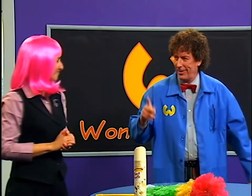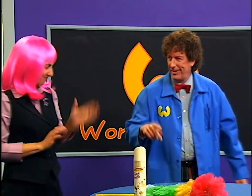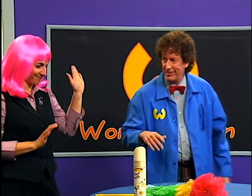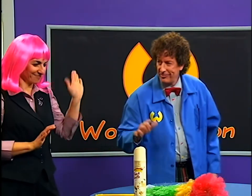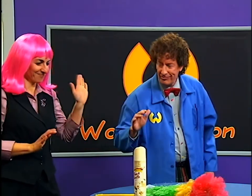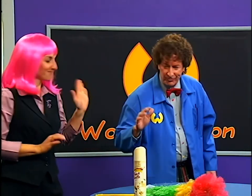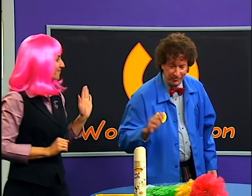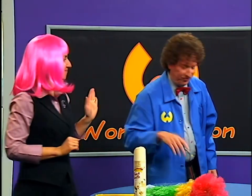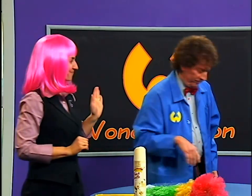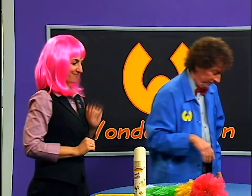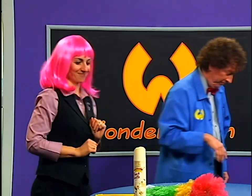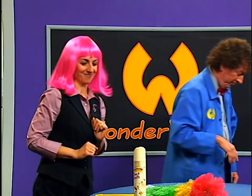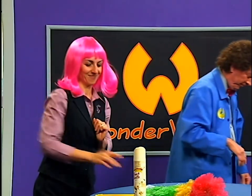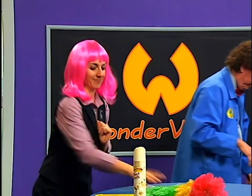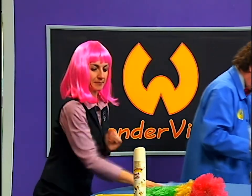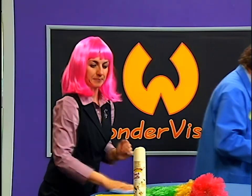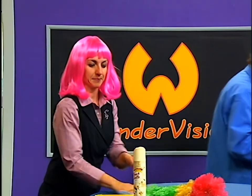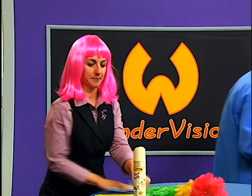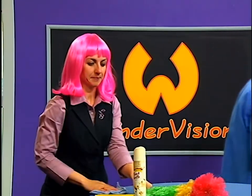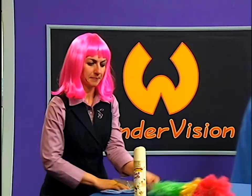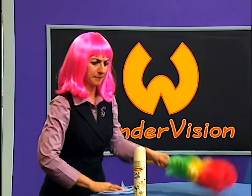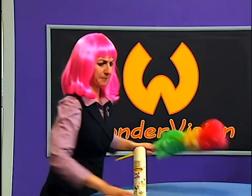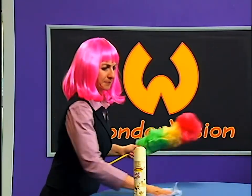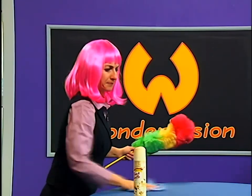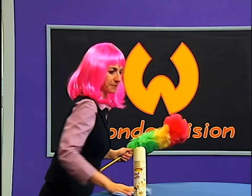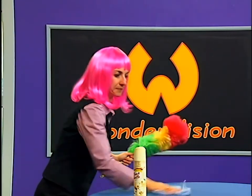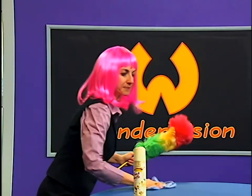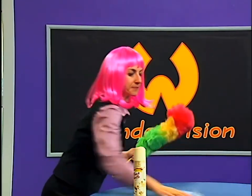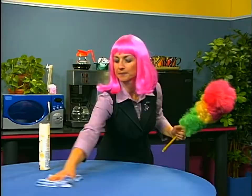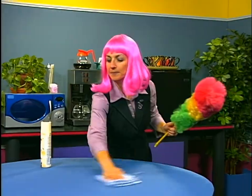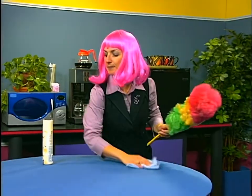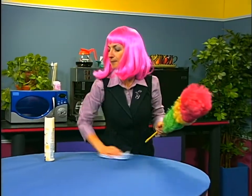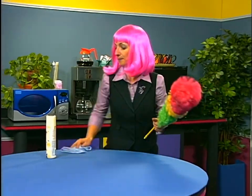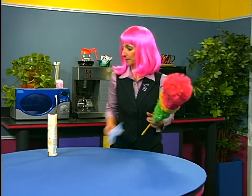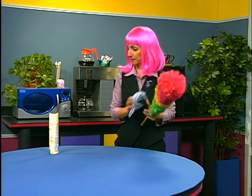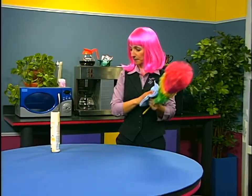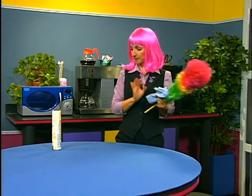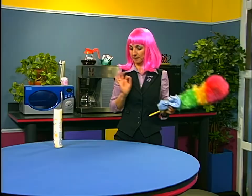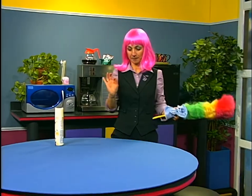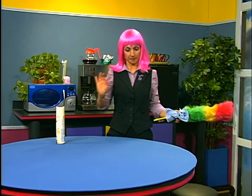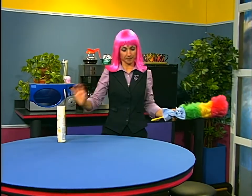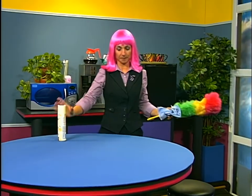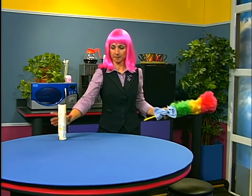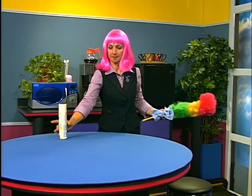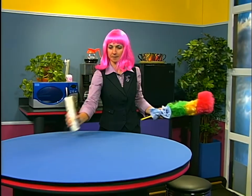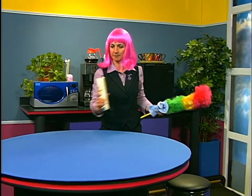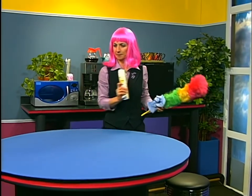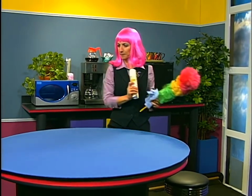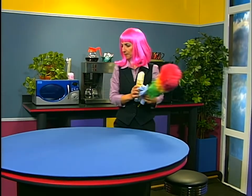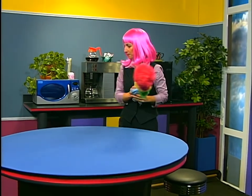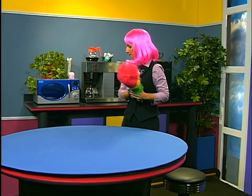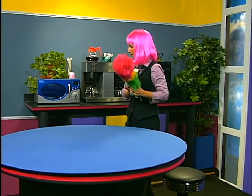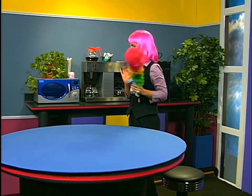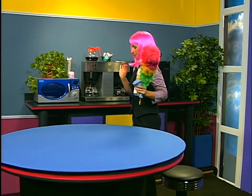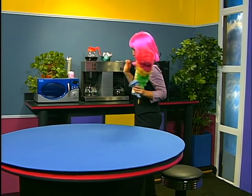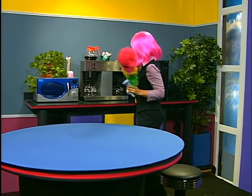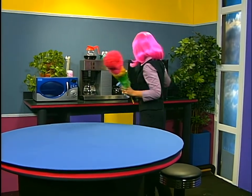LET'S SEE. YES. I'LL JUST FLIP THE SWITCH. (POPS) OKAY. OH... (LISA) OH, LOOK. OH, NO! OH, OHHH, OHHHH.